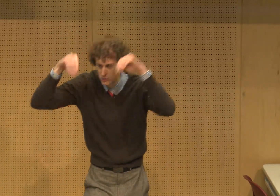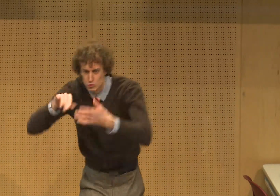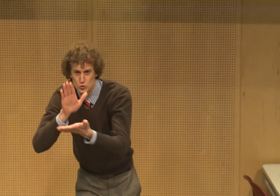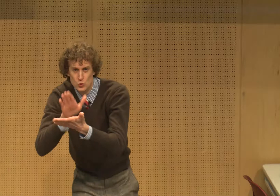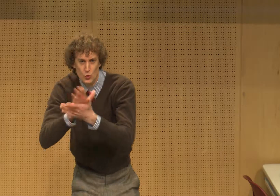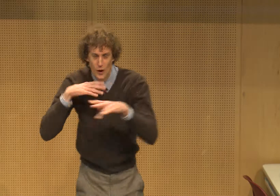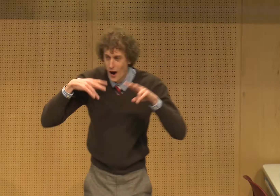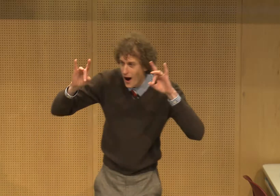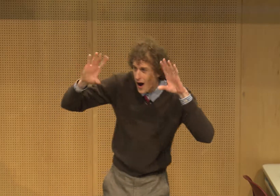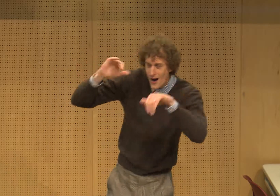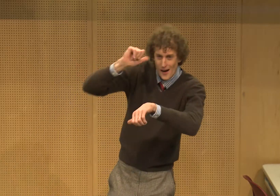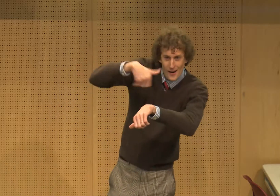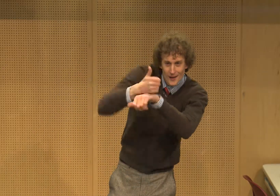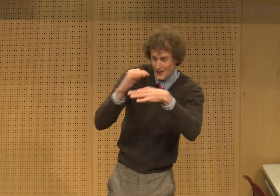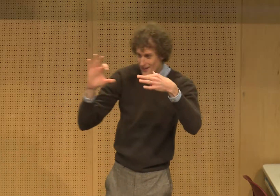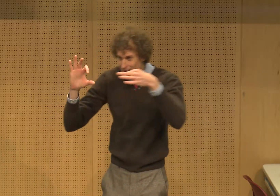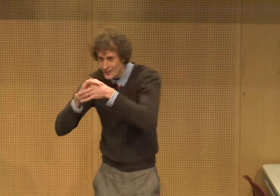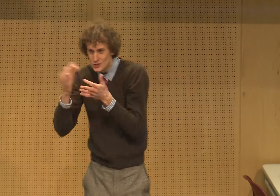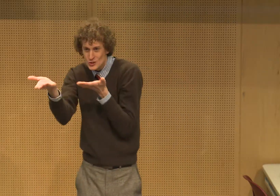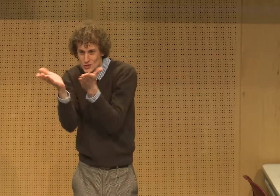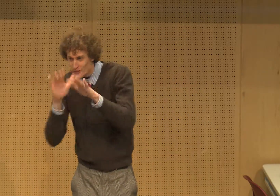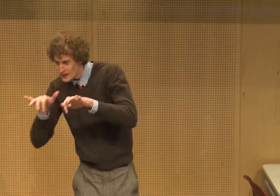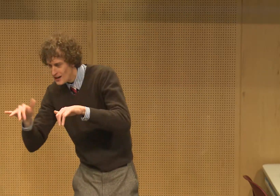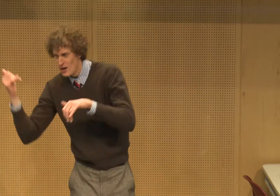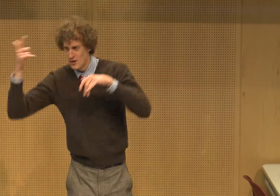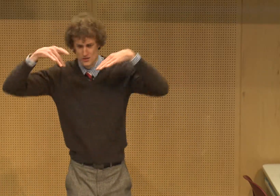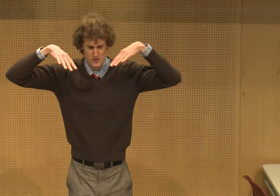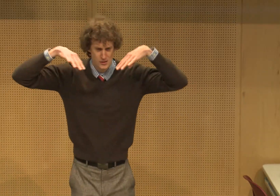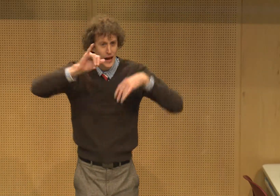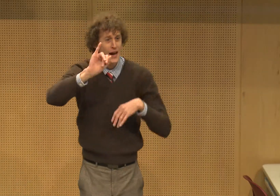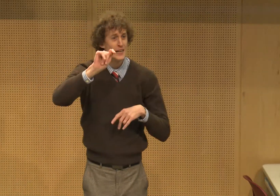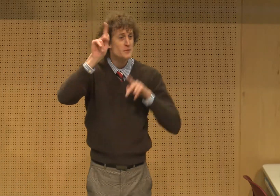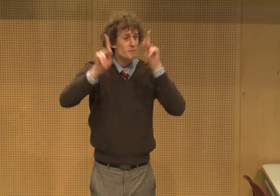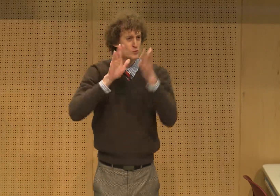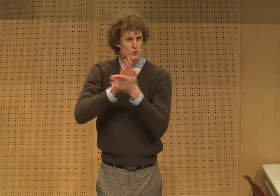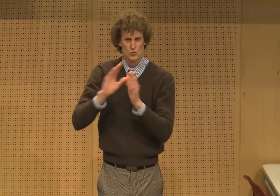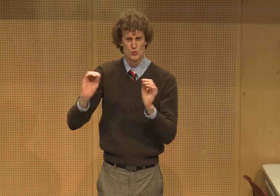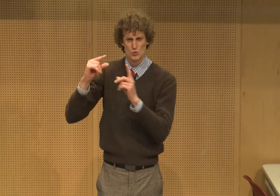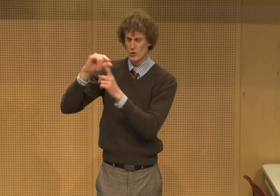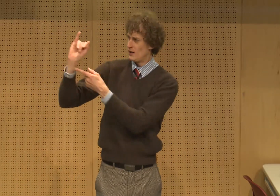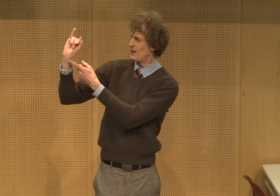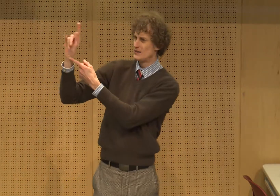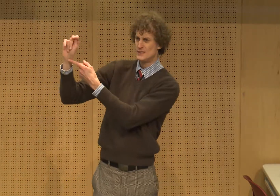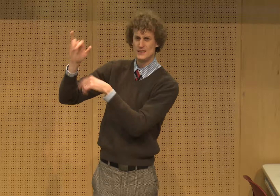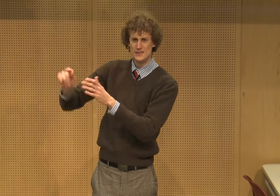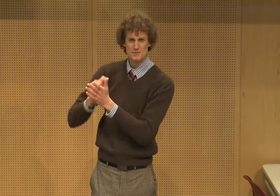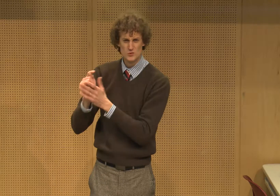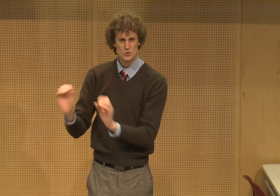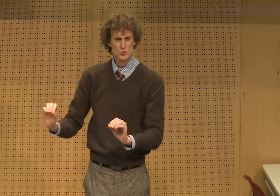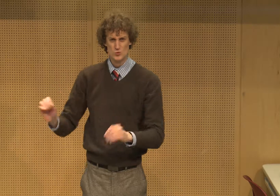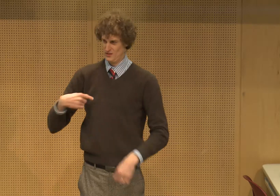and for us it was like once that hit the school, it was so terrific. We could connect to that service, and the people within the department,